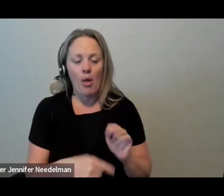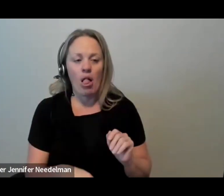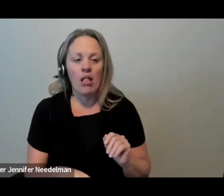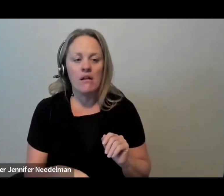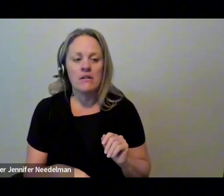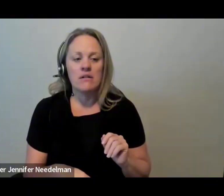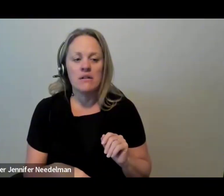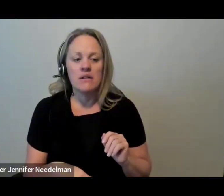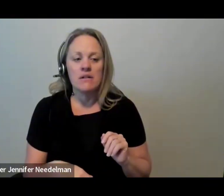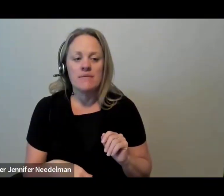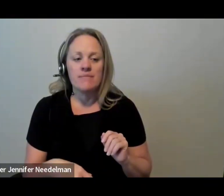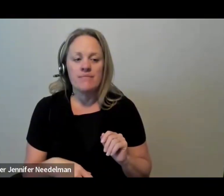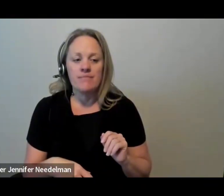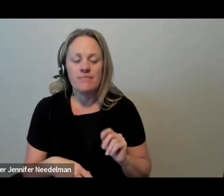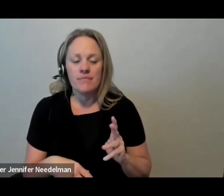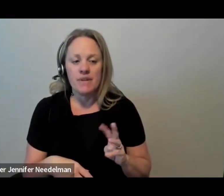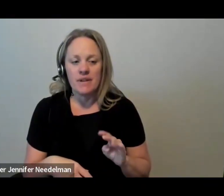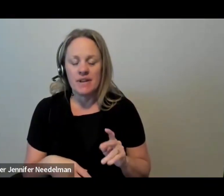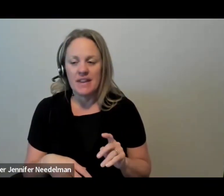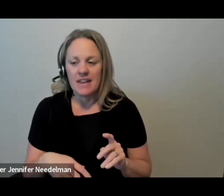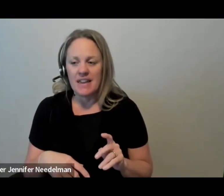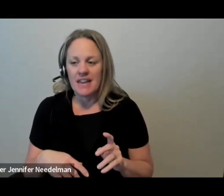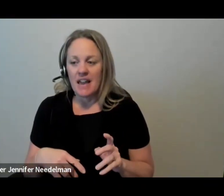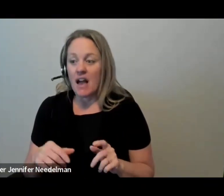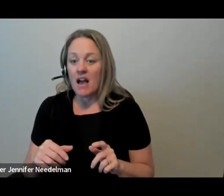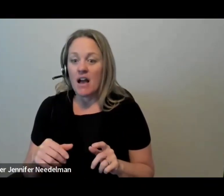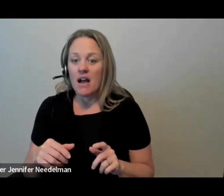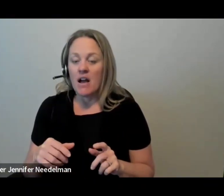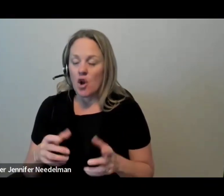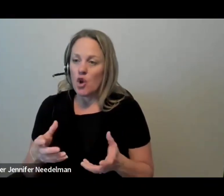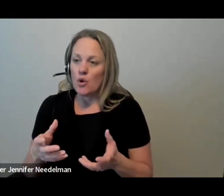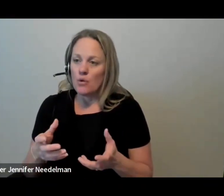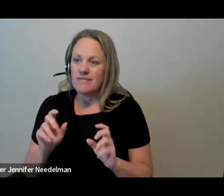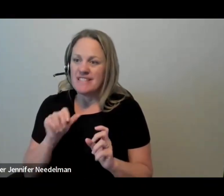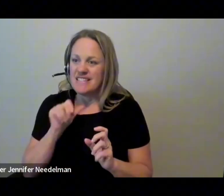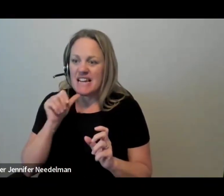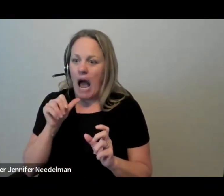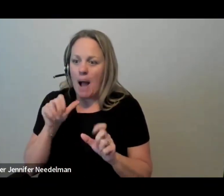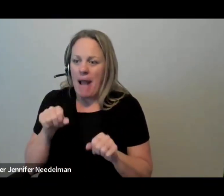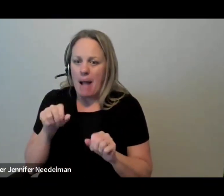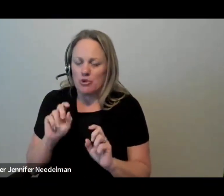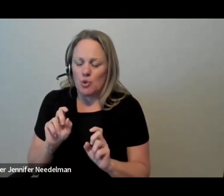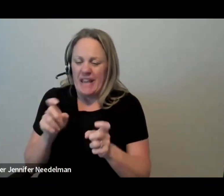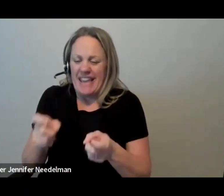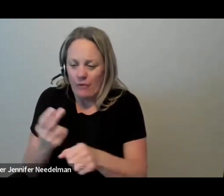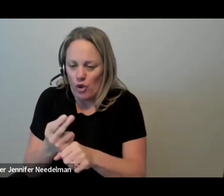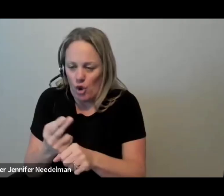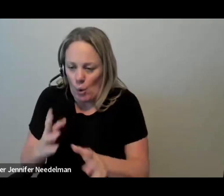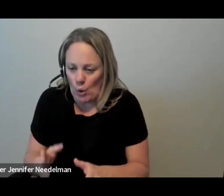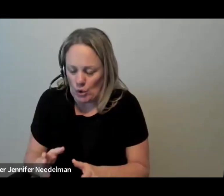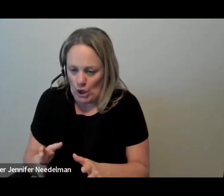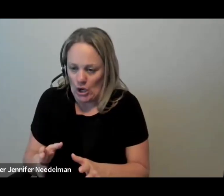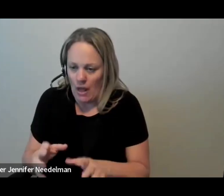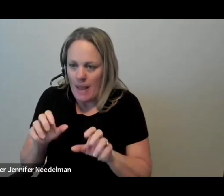not giving the user the ability to just type in a date, right? Because we want date pickers and we want calendars,